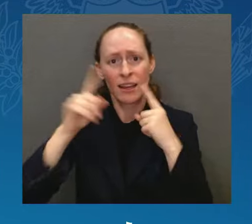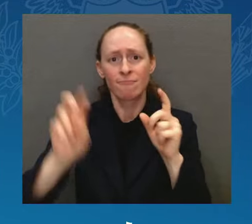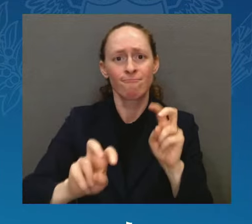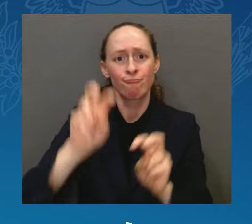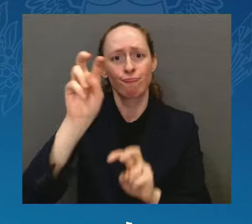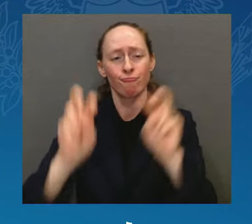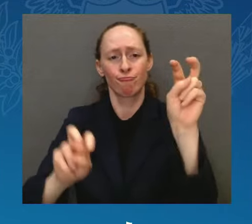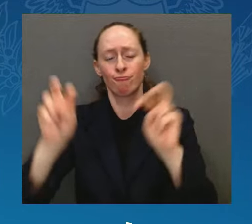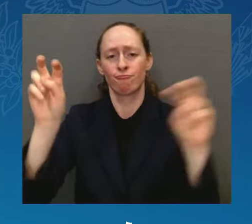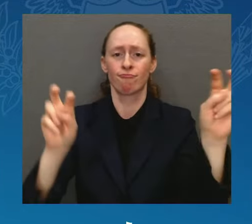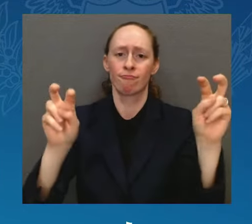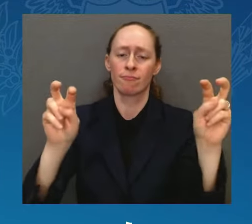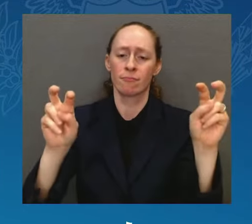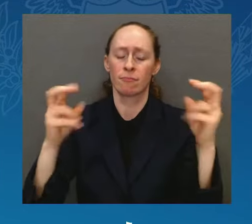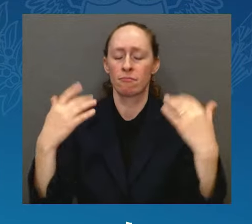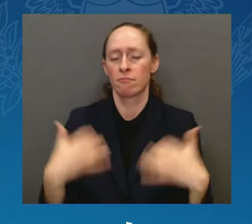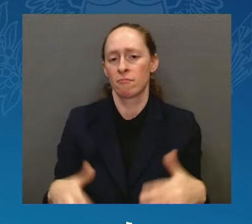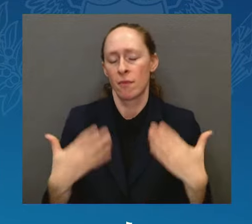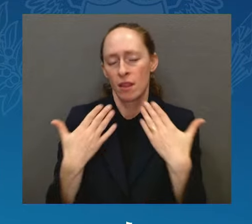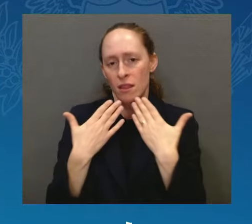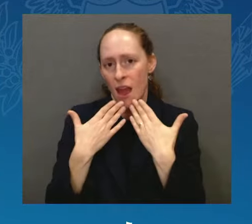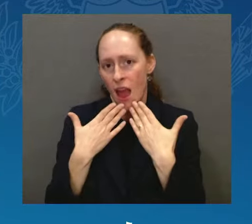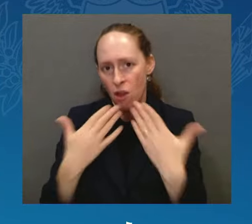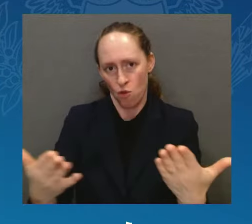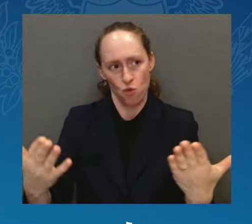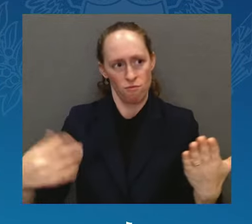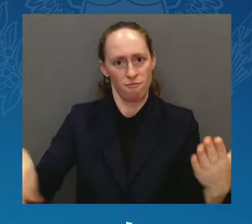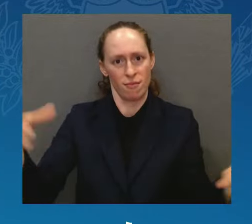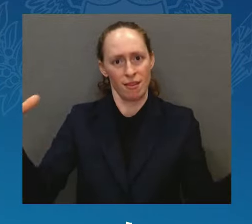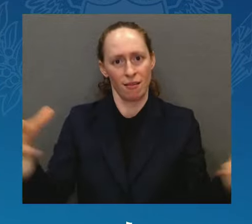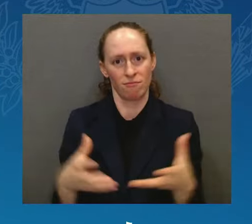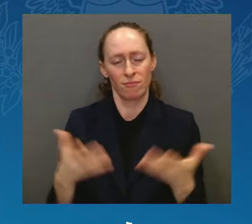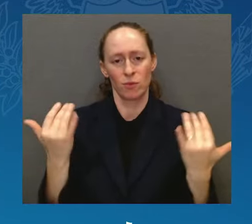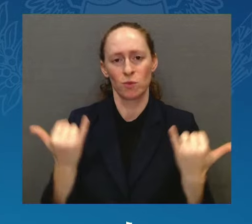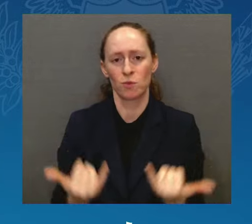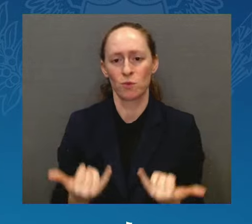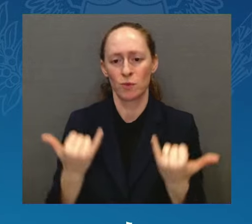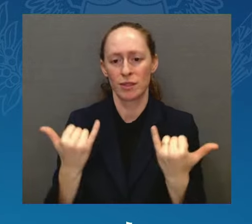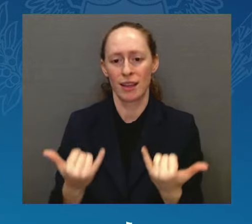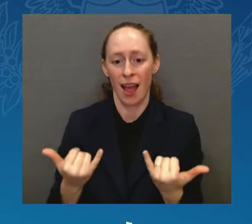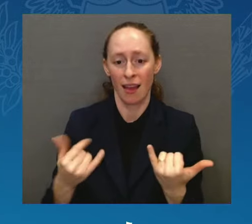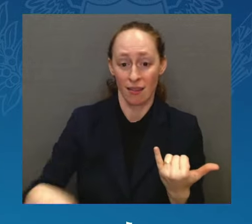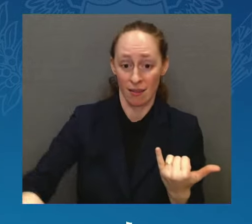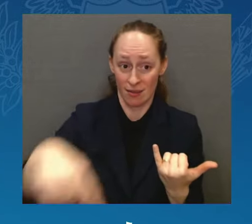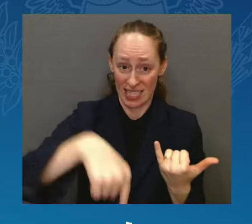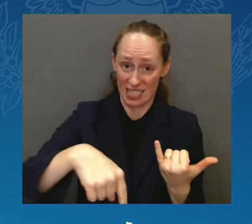This is the People's House, and centuries of history run through its walls.